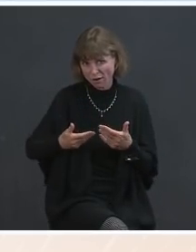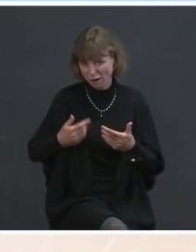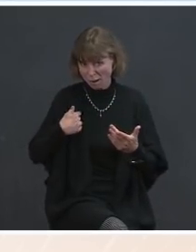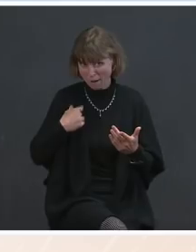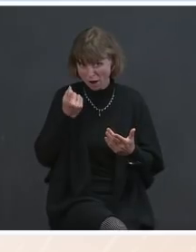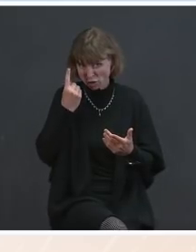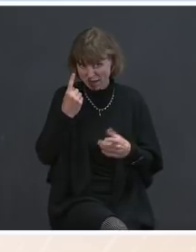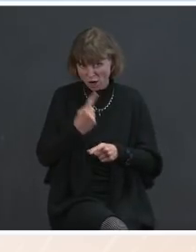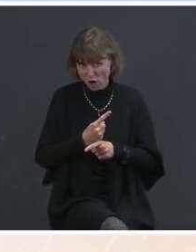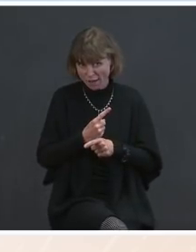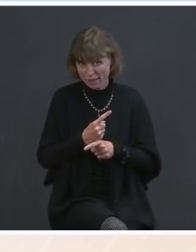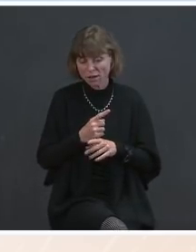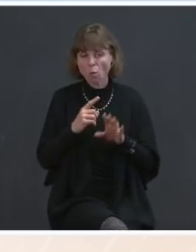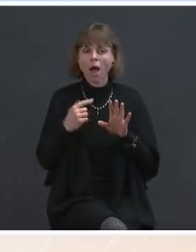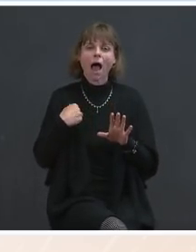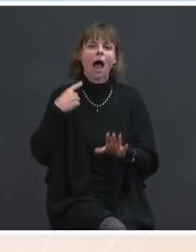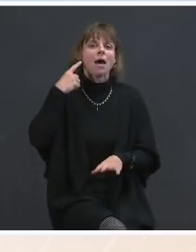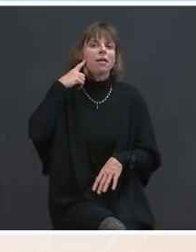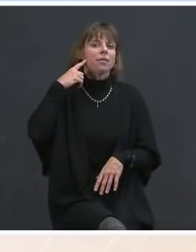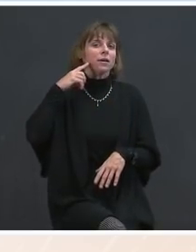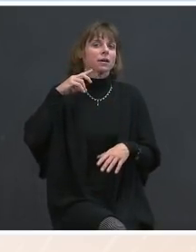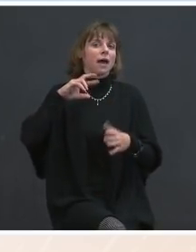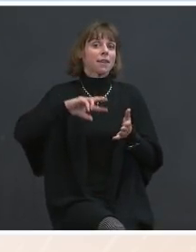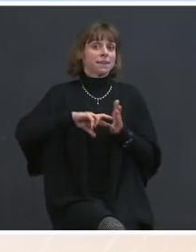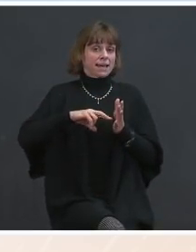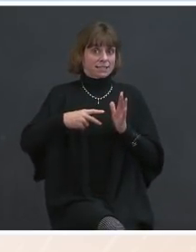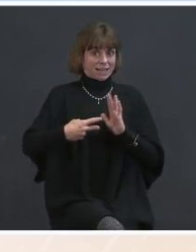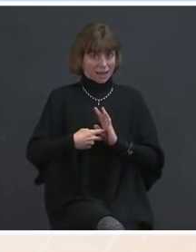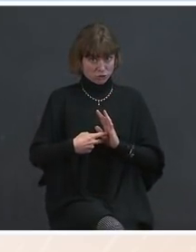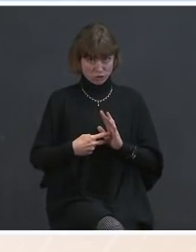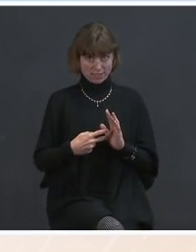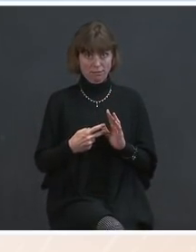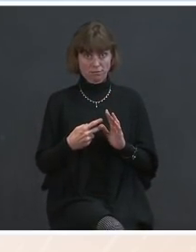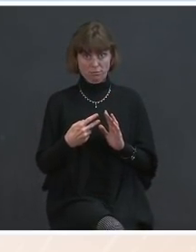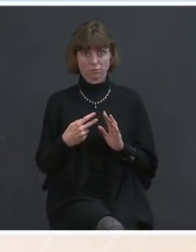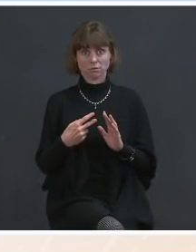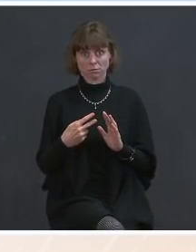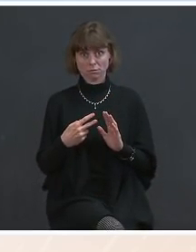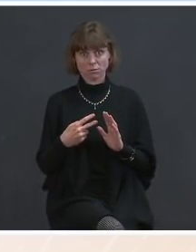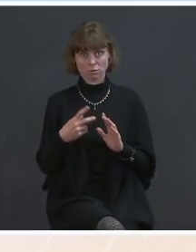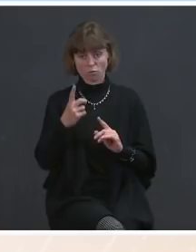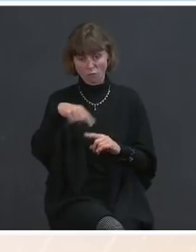Ms. Psaki: Well, I think the intention, as we've long talked about, was to keep people in their jobs, in their roles.